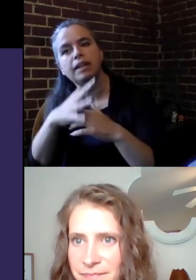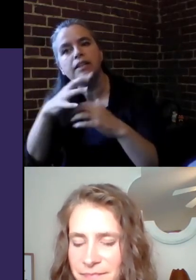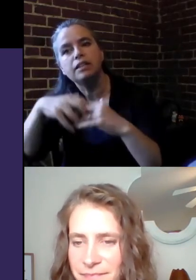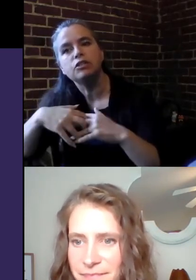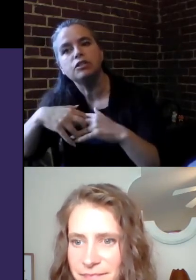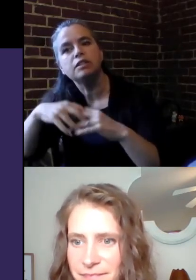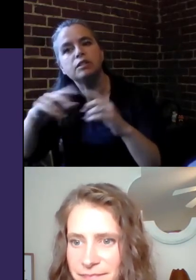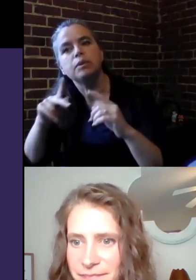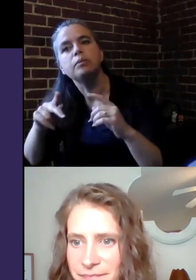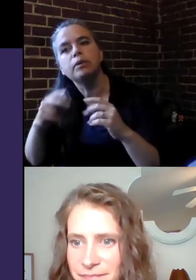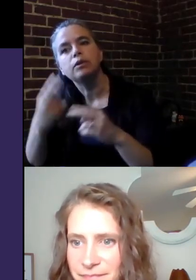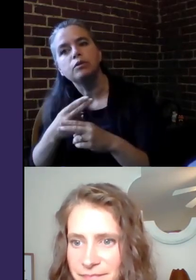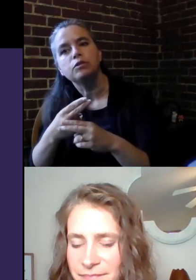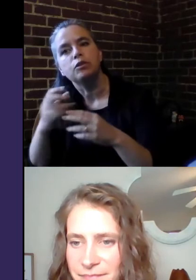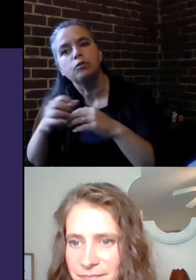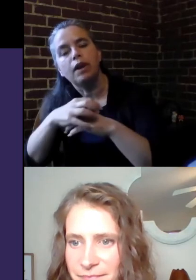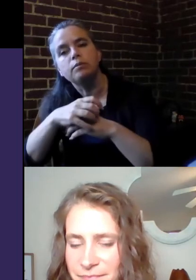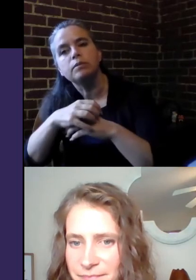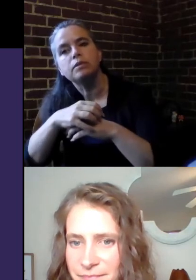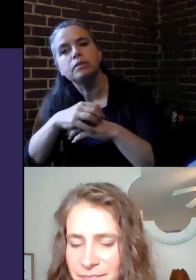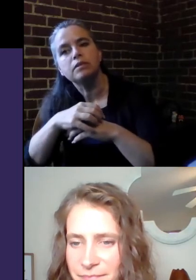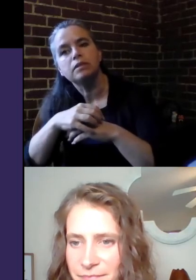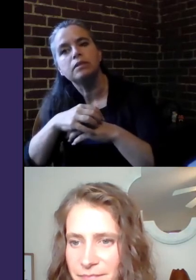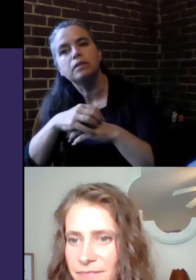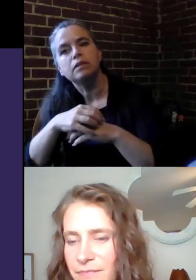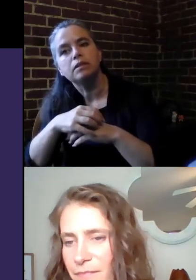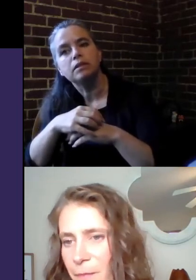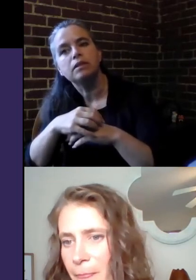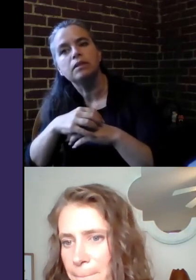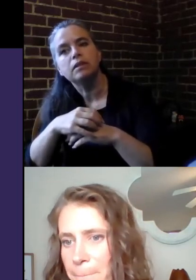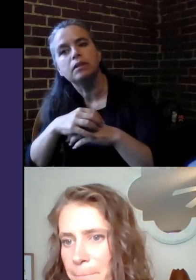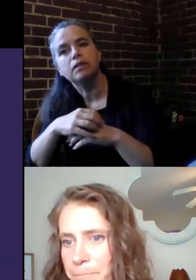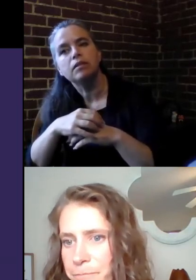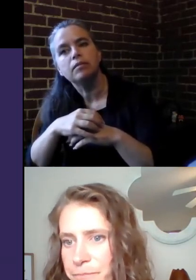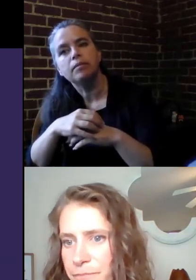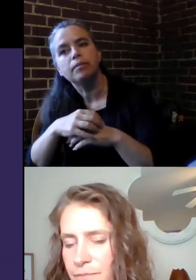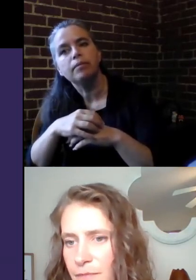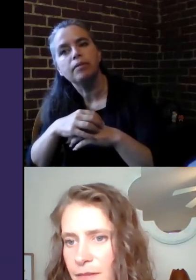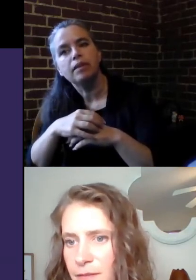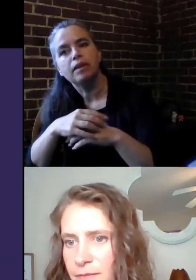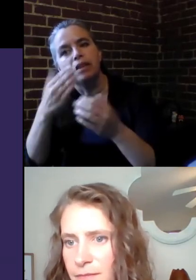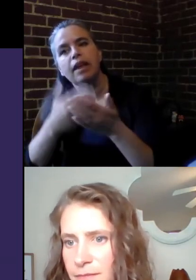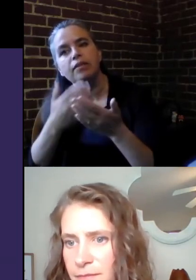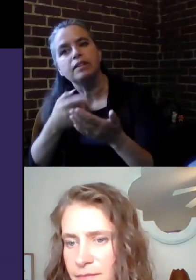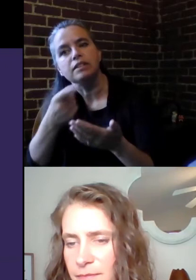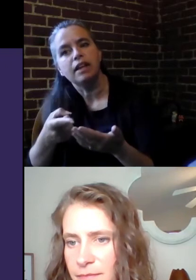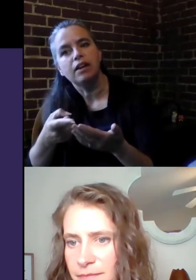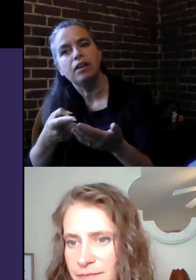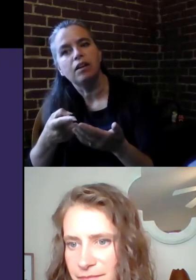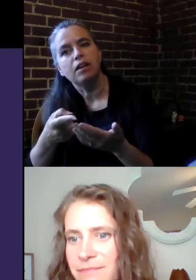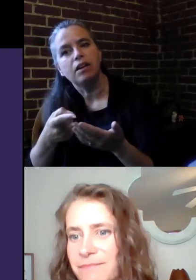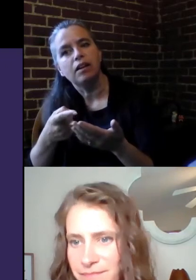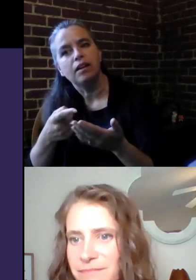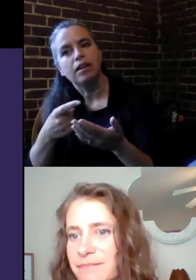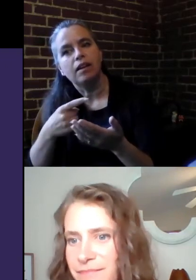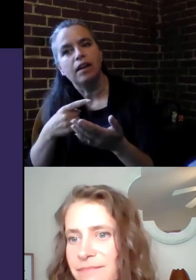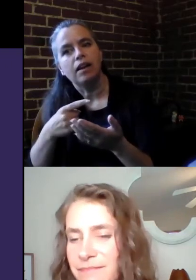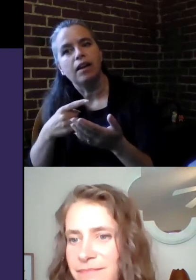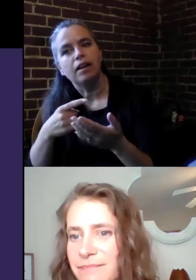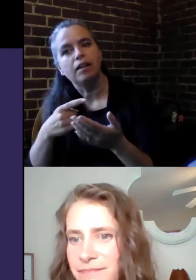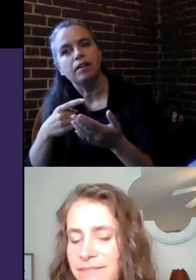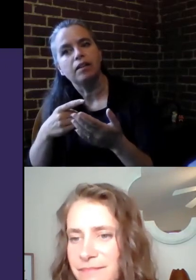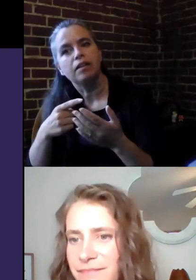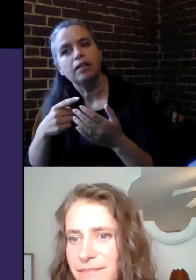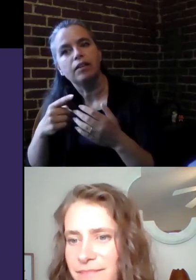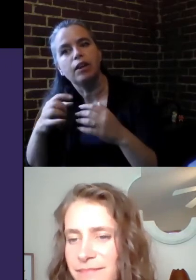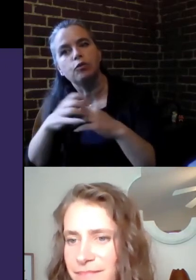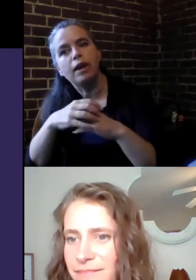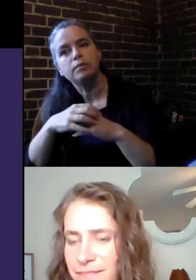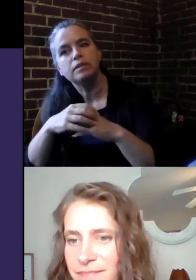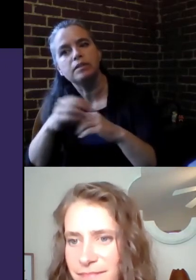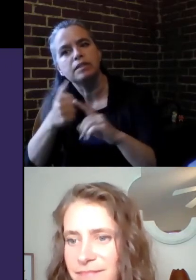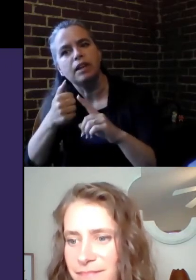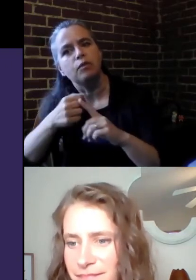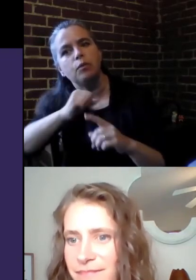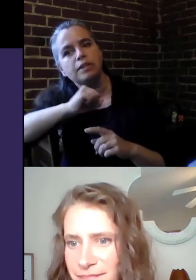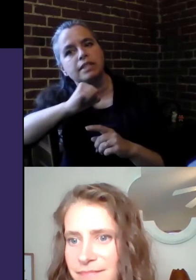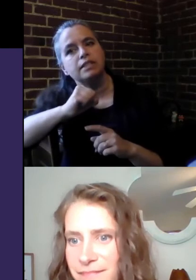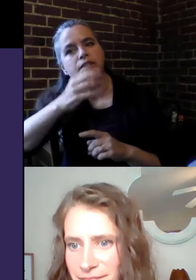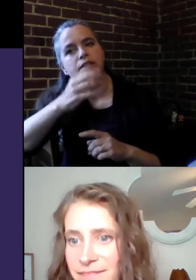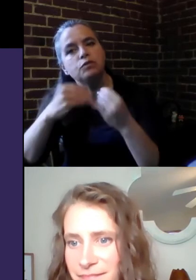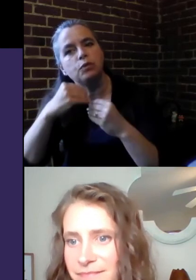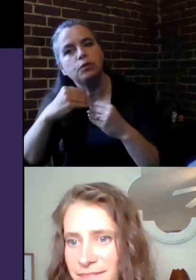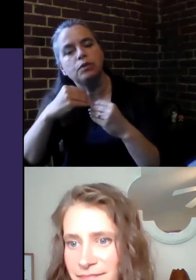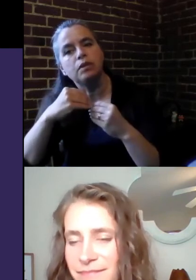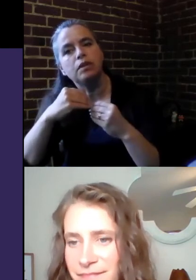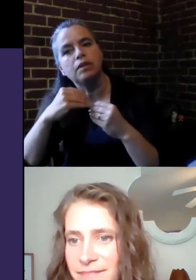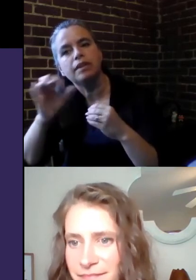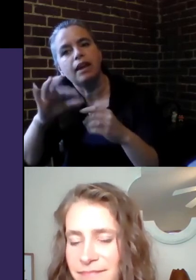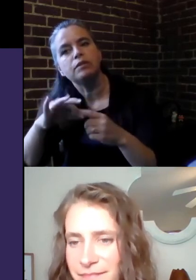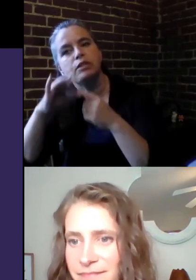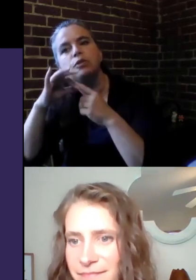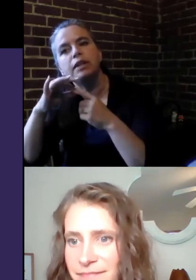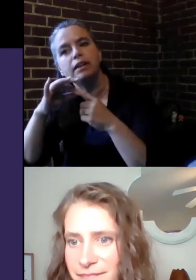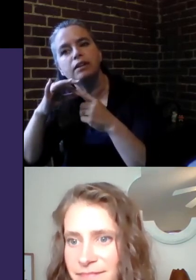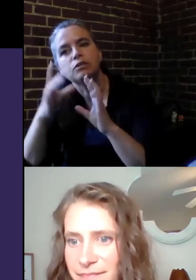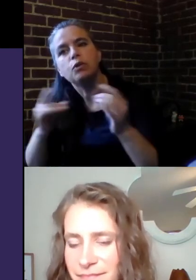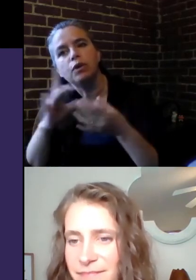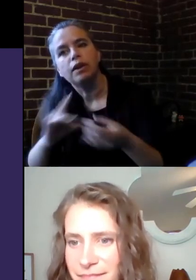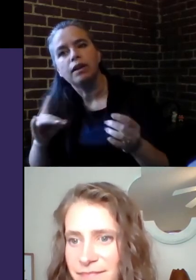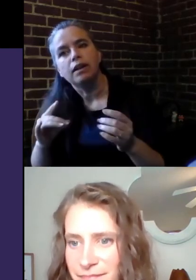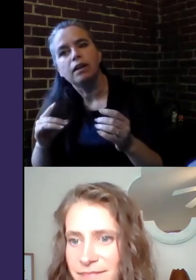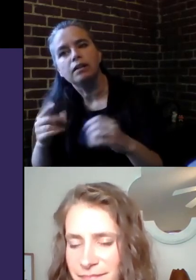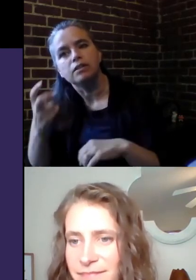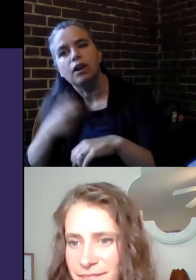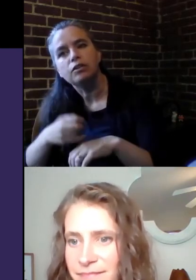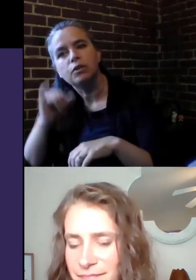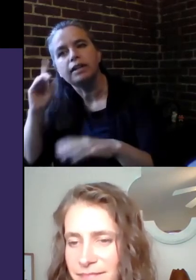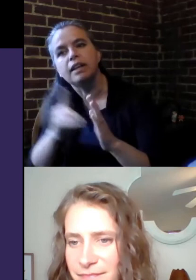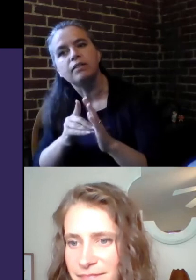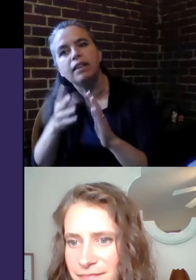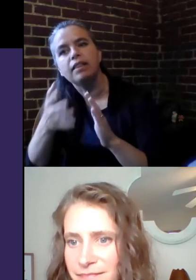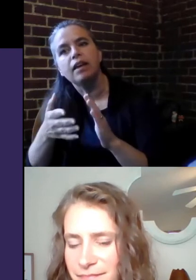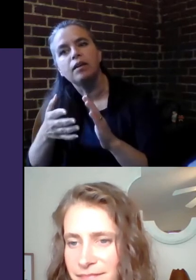I was really fascinated by how they -- they were able to -- the evidence was there that grapes were a resistance food, and that was really -- kind of a unique story out of all of the things that we know about grapes, because it is very difficult to identify them as per the species and the seeds and so forth.